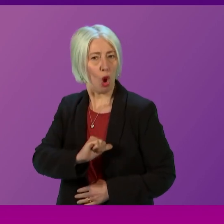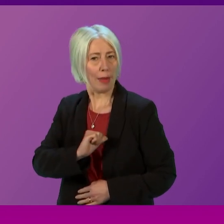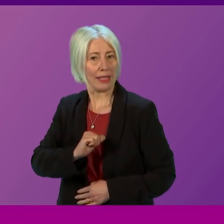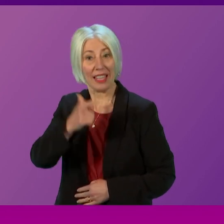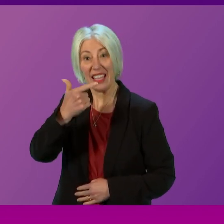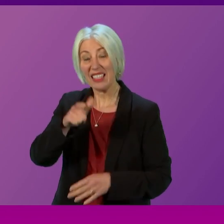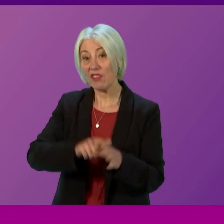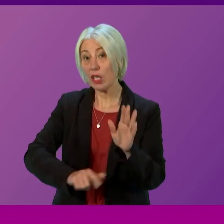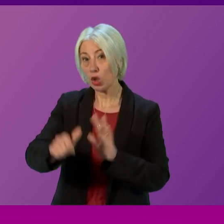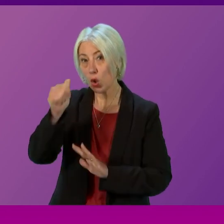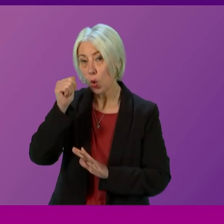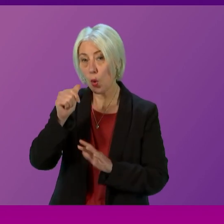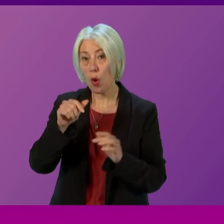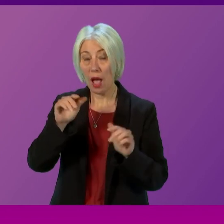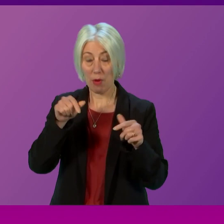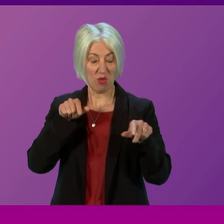about the attainment gap in Scotland’s schools?